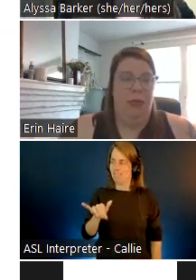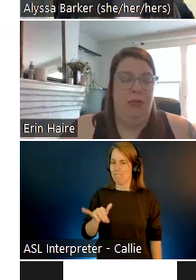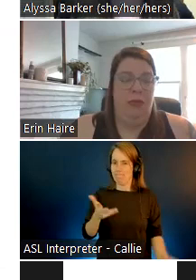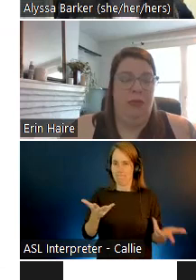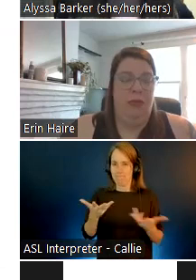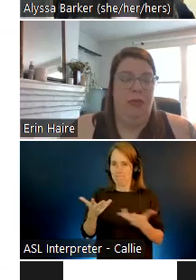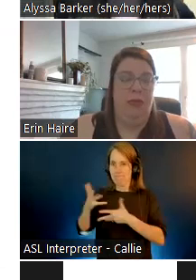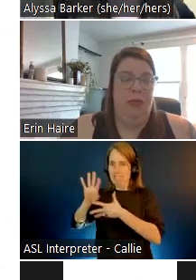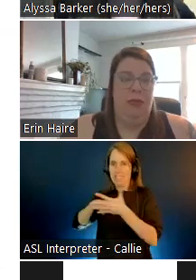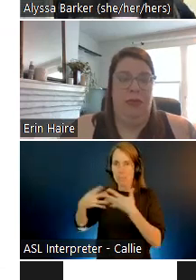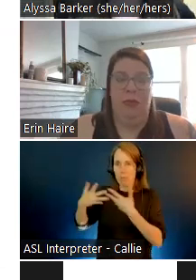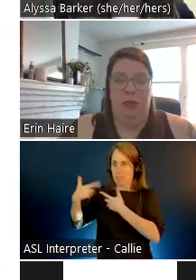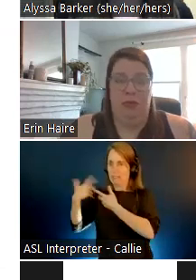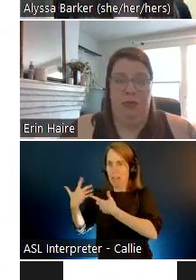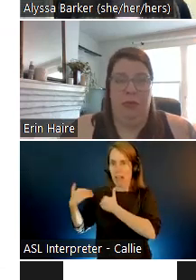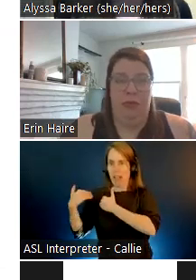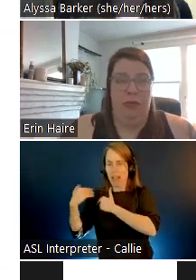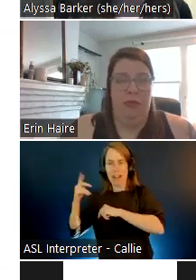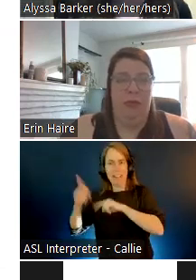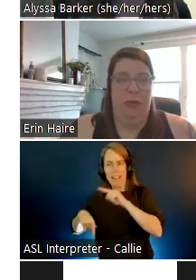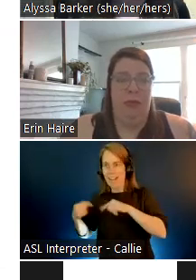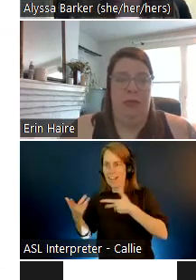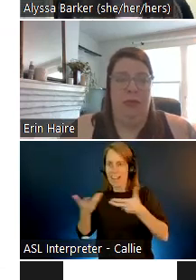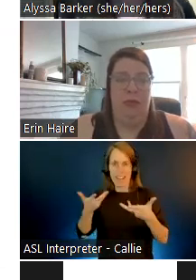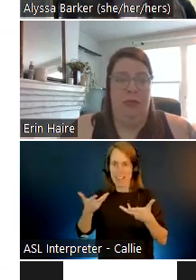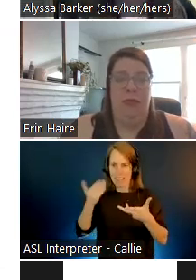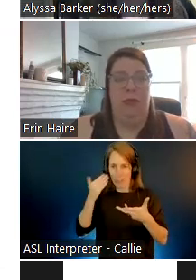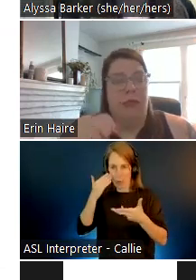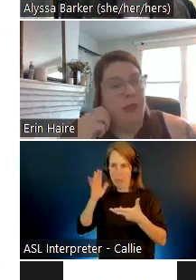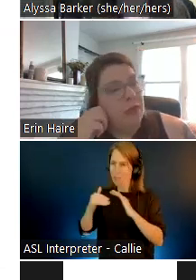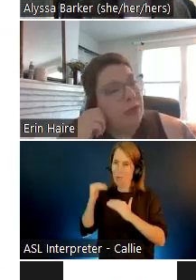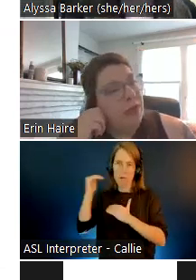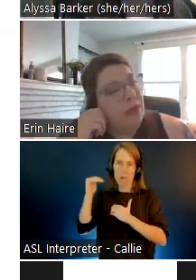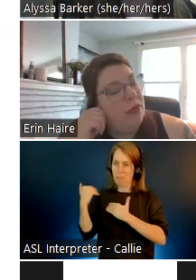their duties um this would be a good a good option to discuss a different place to drop out